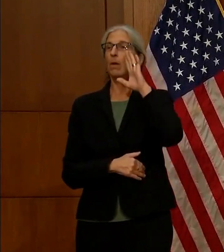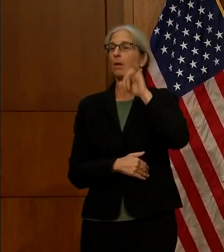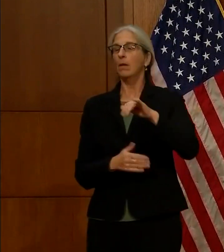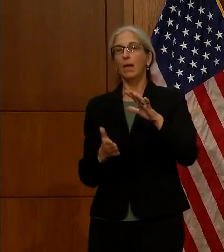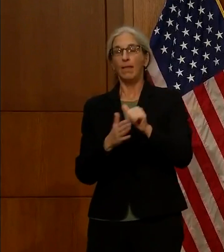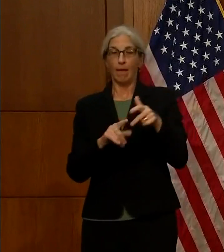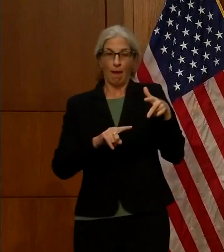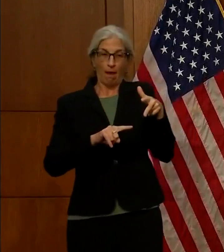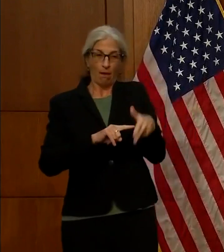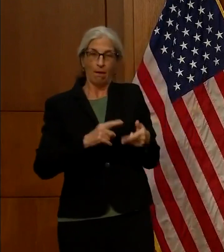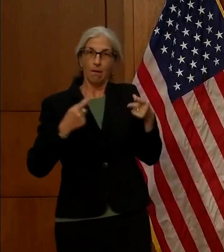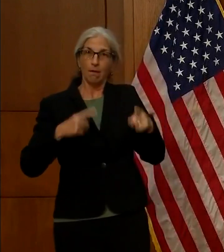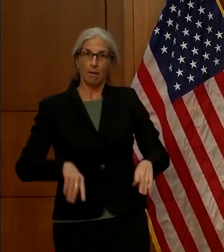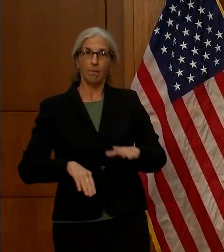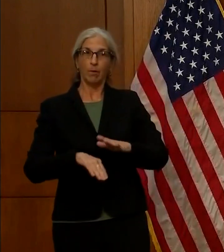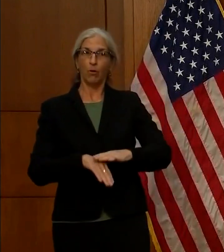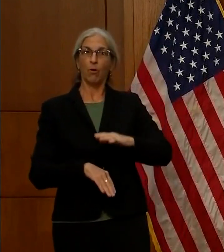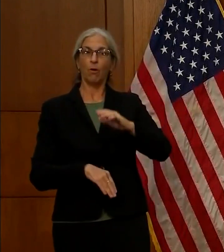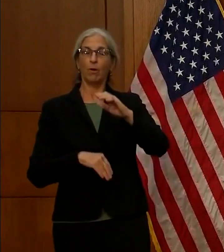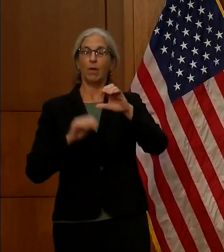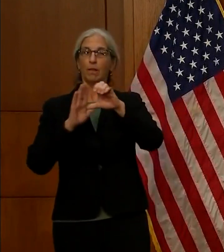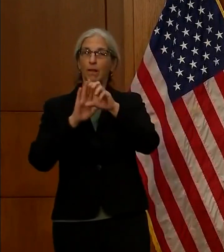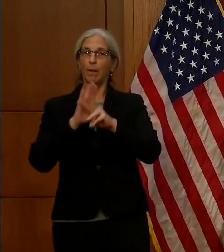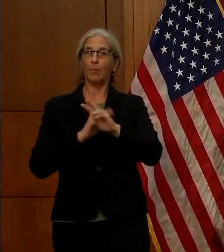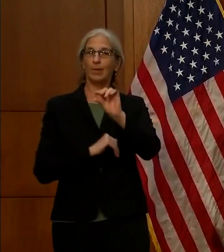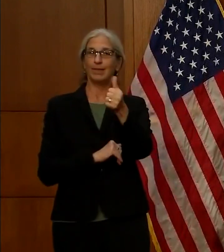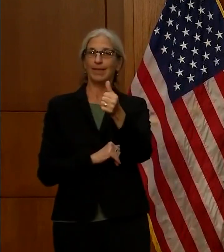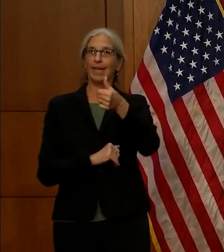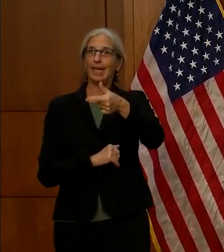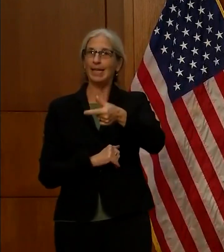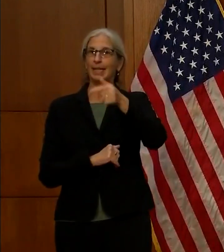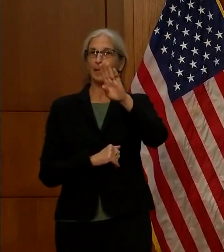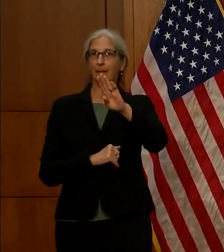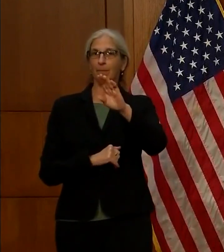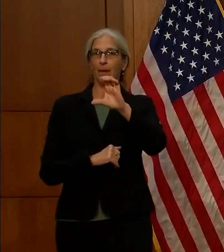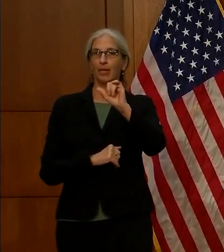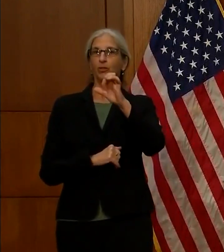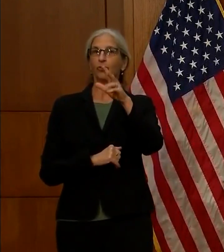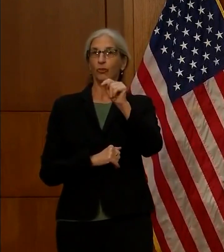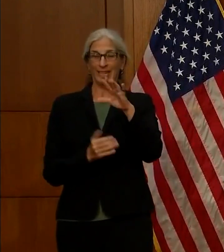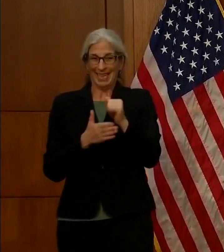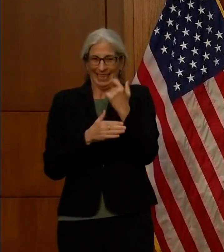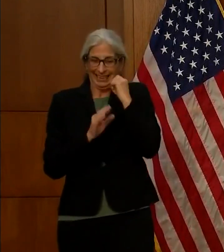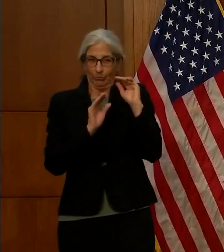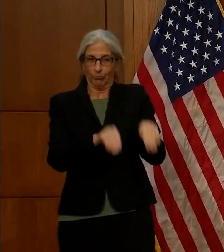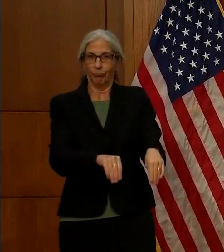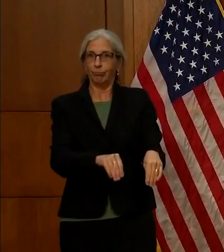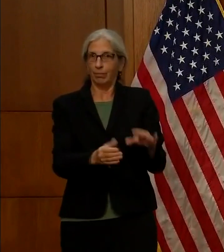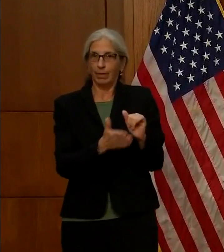CABLE- TO CLARIFY THE CUT OCCURRED ON THE COMMONWEALTH'S TEN GIGABYTES CIRCUIT. THAT WE